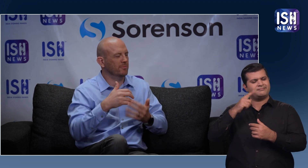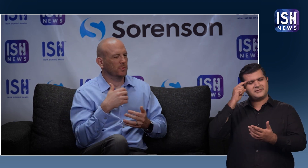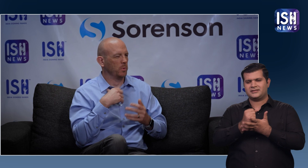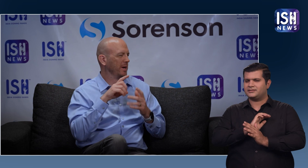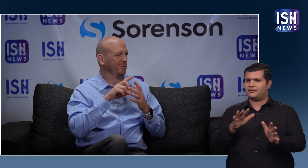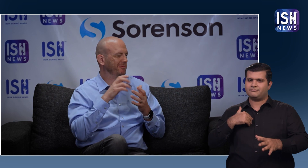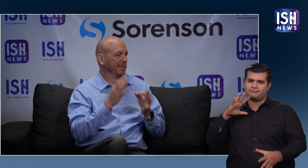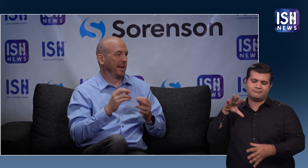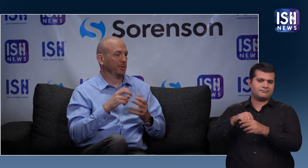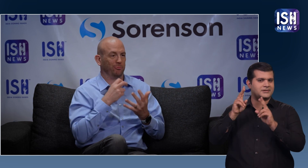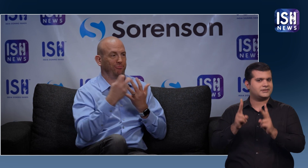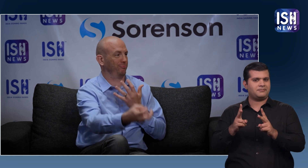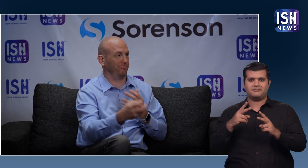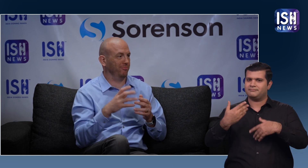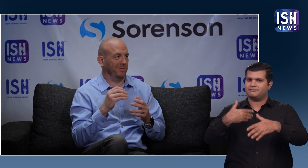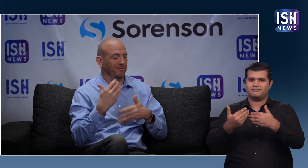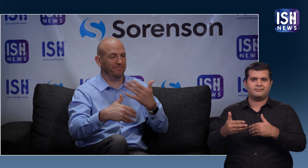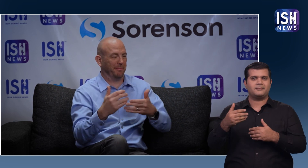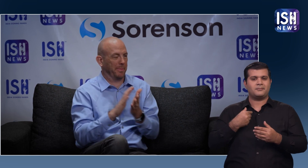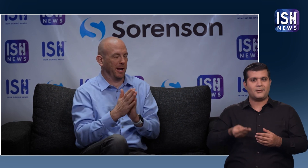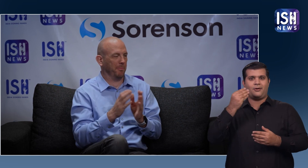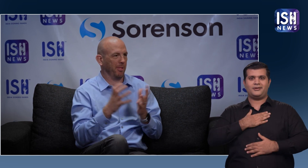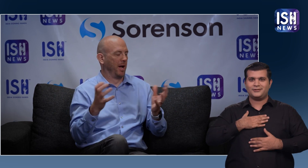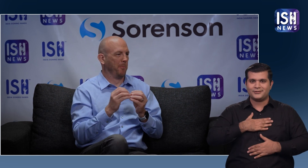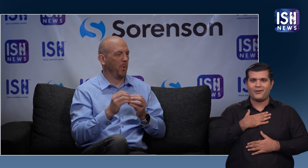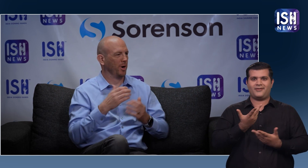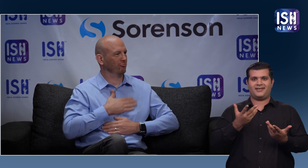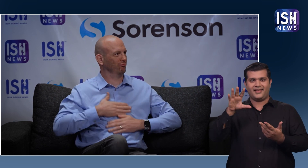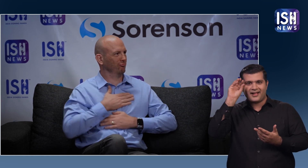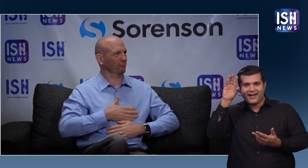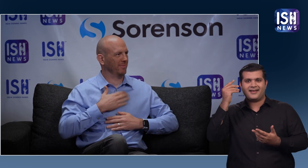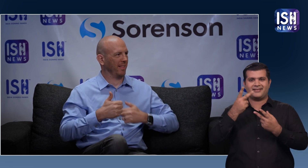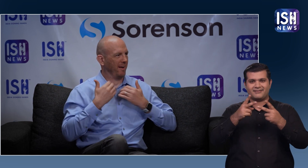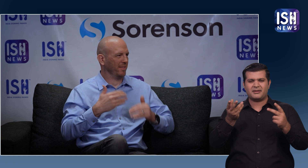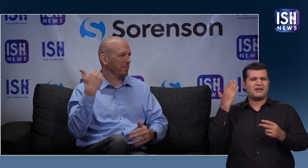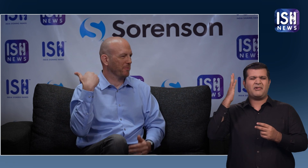I decided to stay involved and I enjoyed more than before.